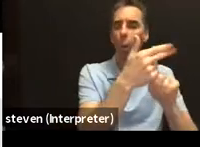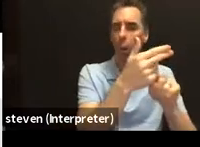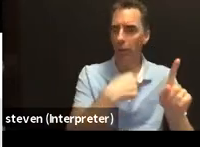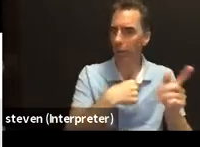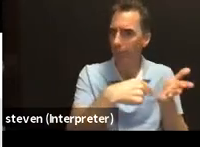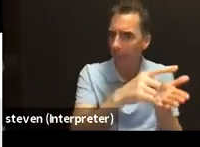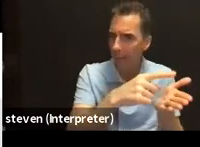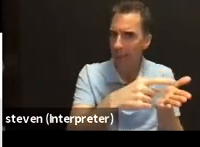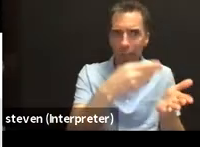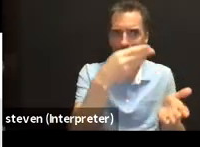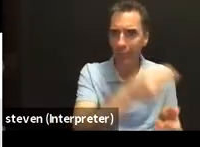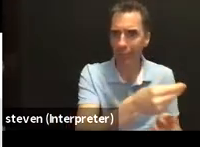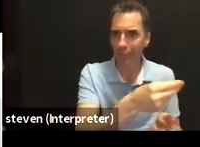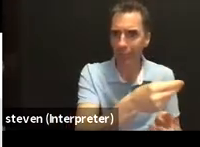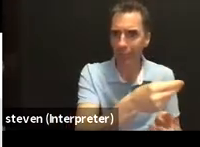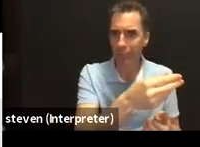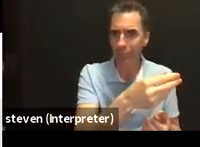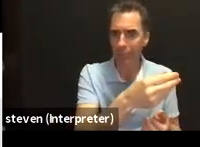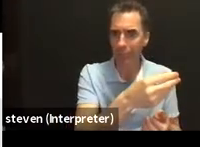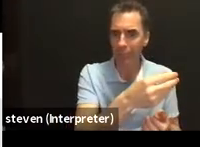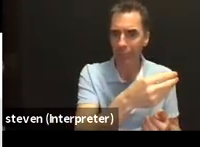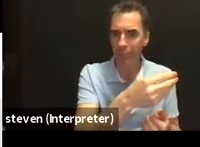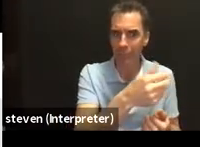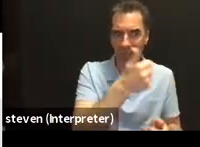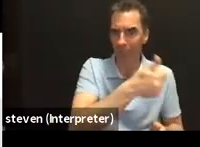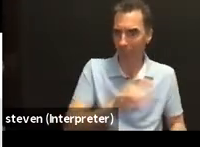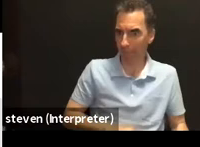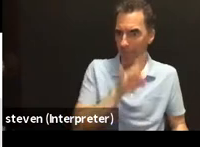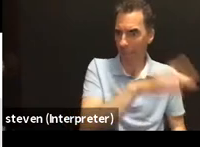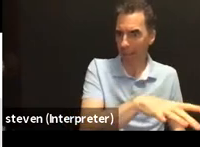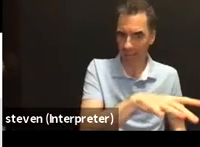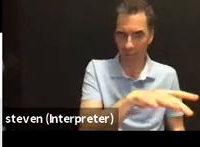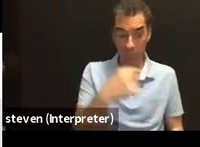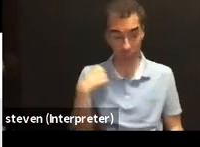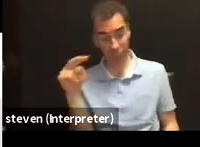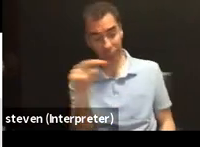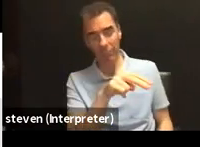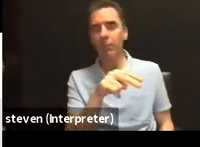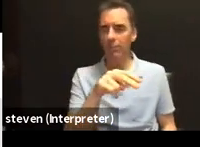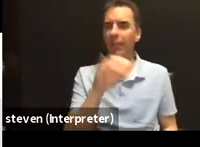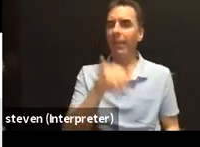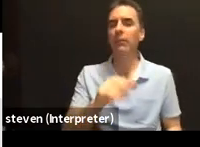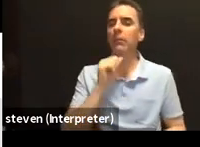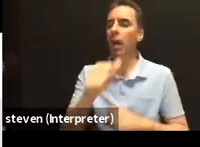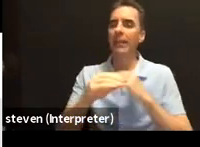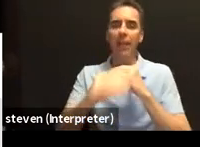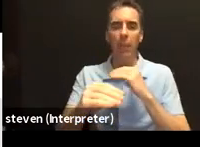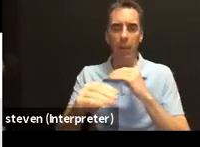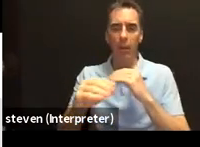maria.rodriguez: For us, because they are paid for them will tell themselves. They are considered to be as they will the house, rather than experiencing homelessness.